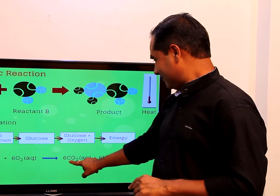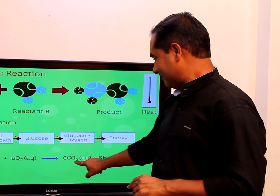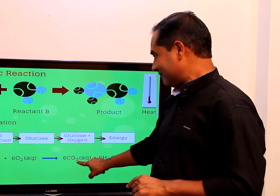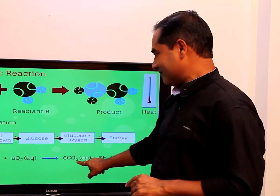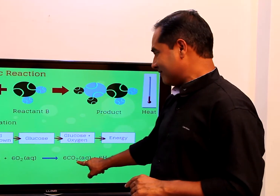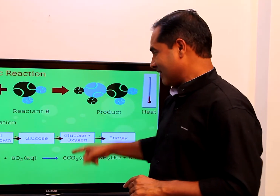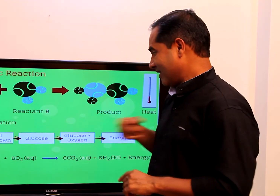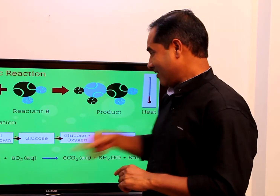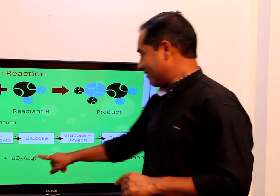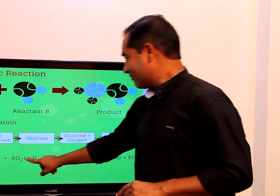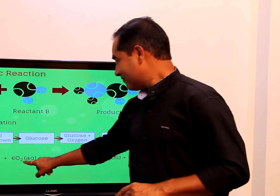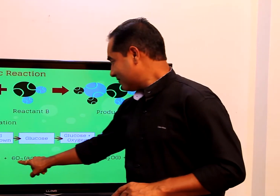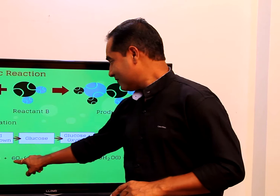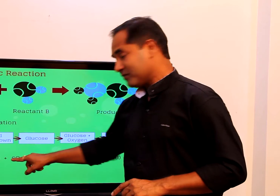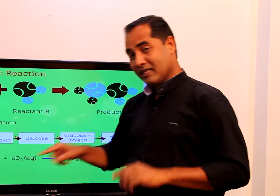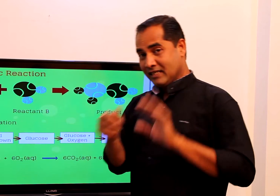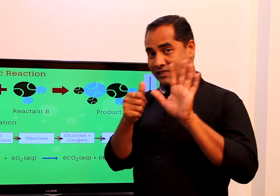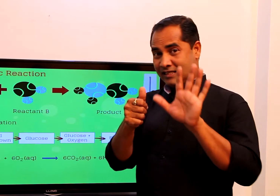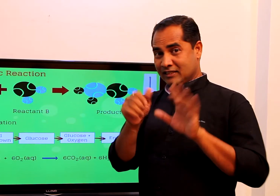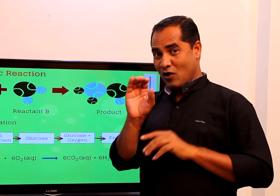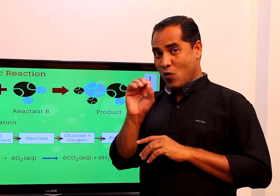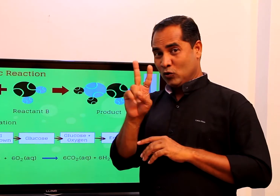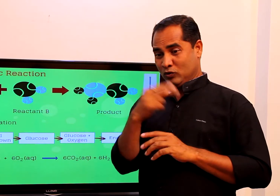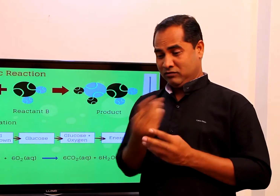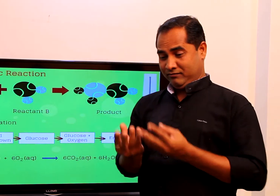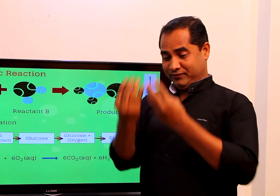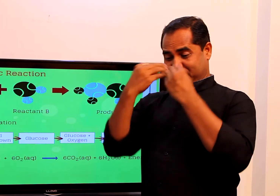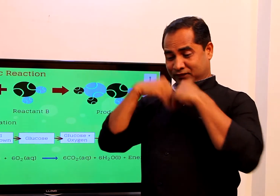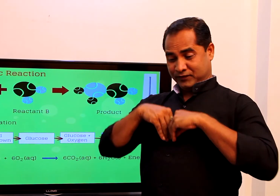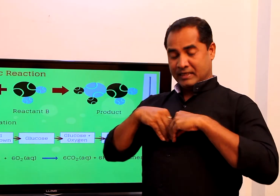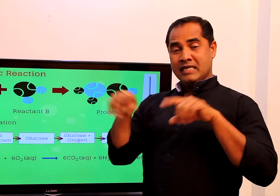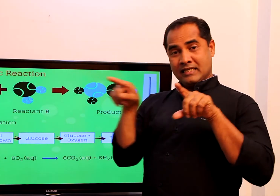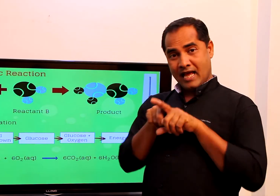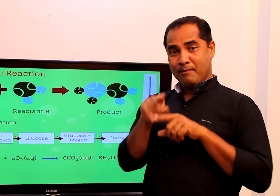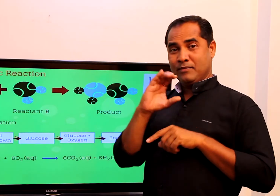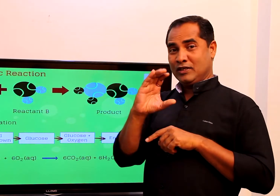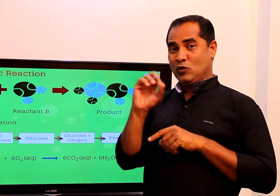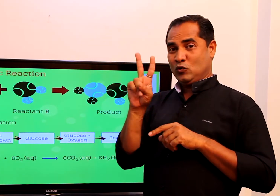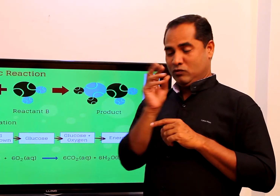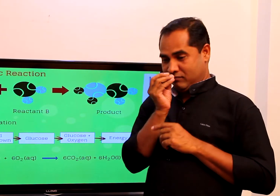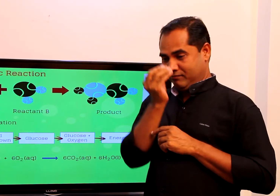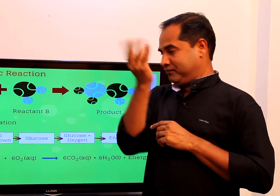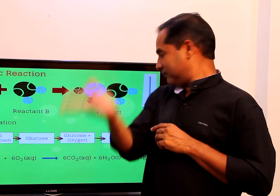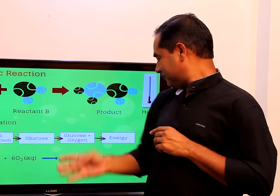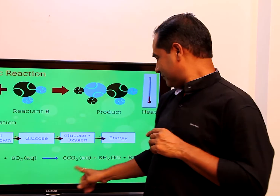So, six molecules of oxygen we take in and six molecules of